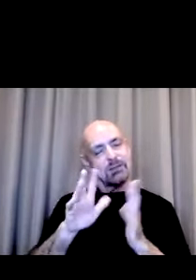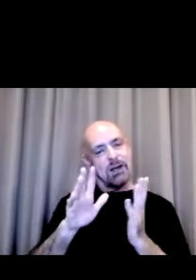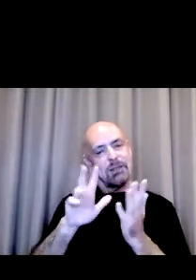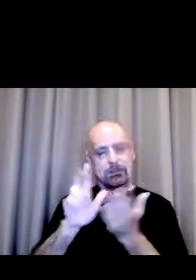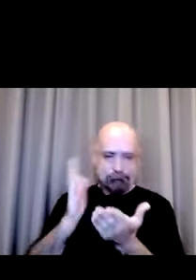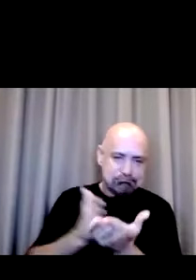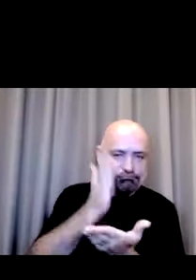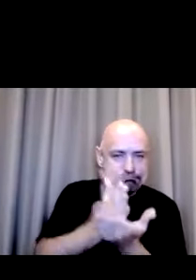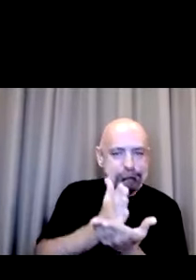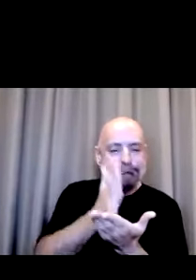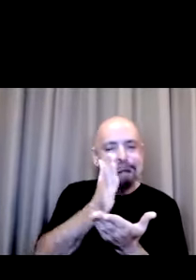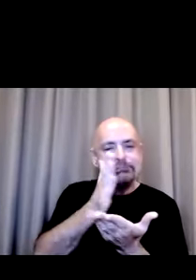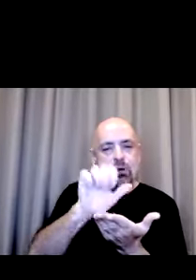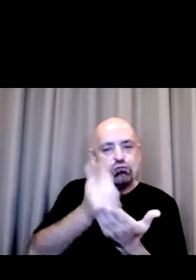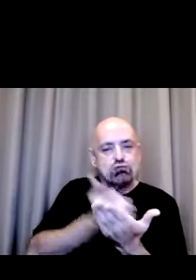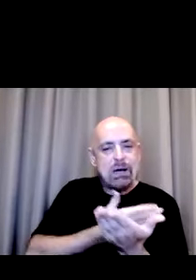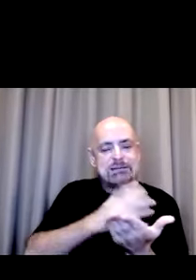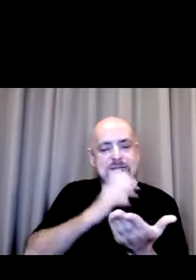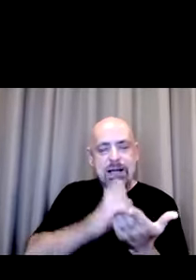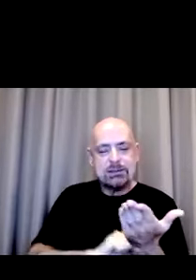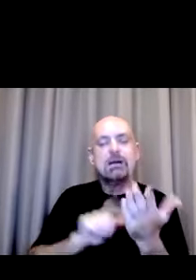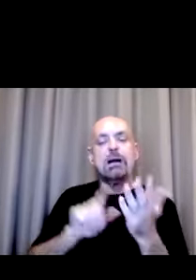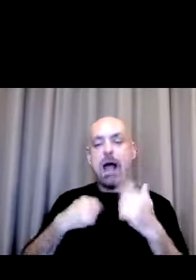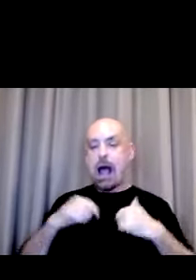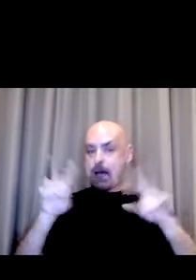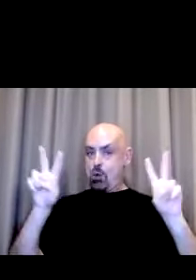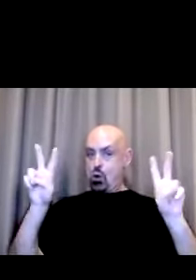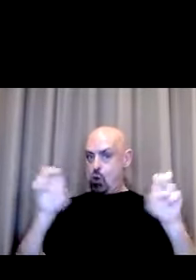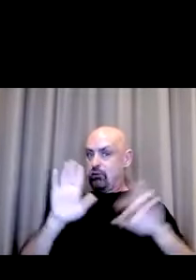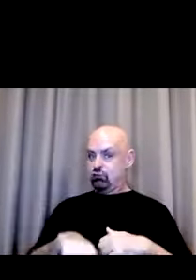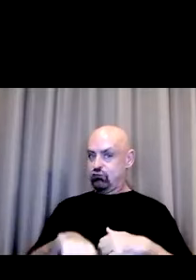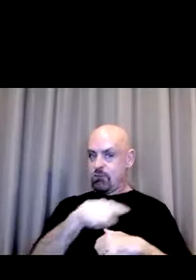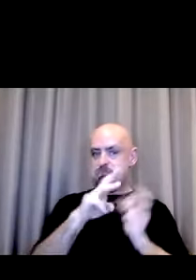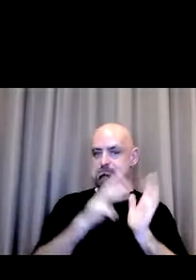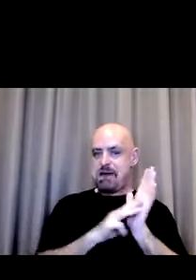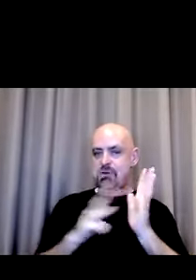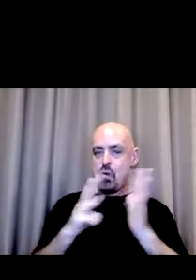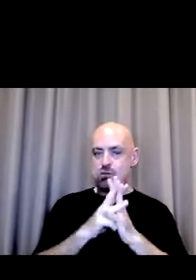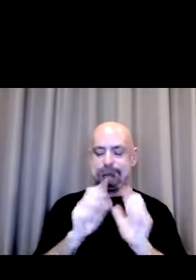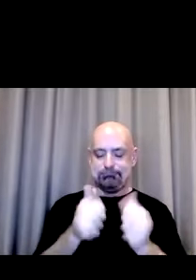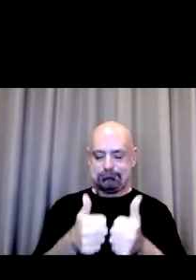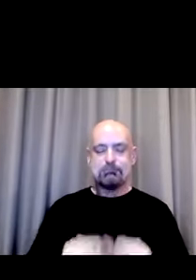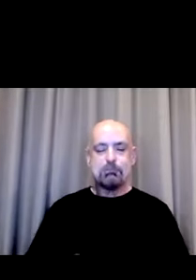French Revolution had great signs of hope. The difference between the